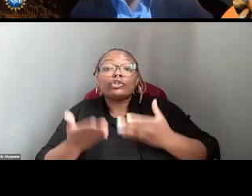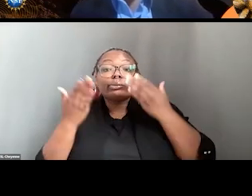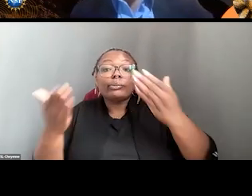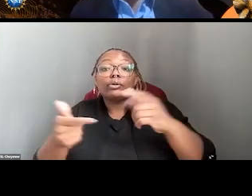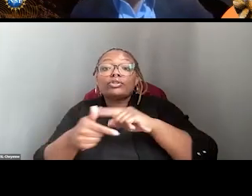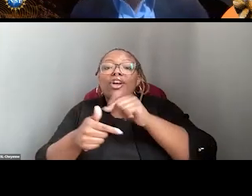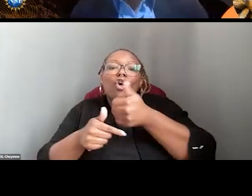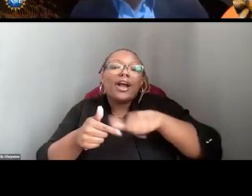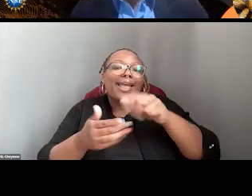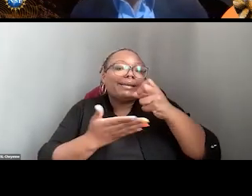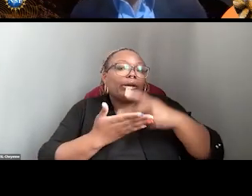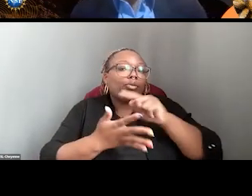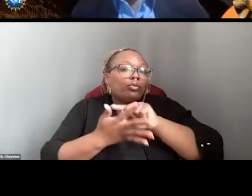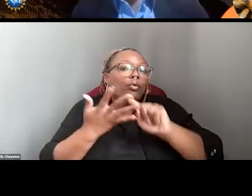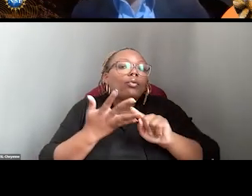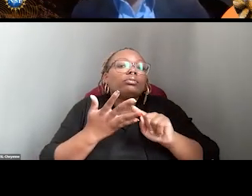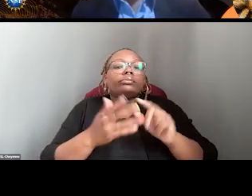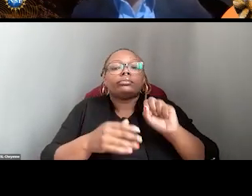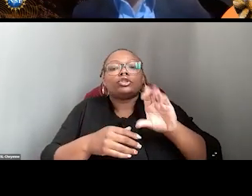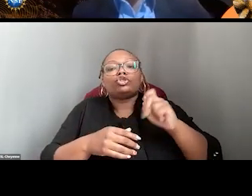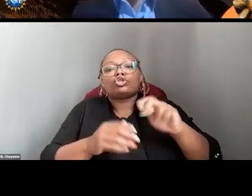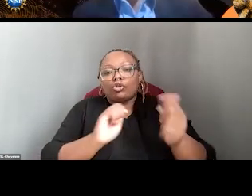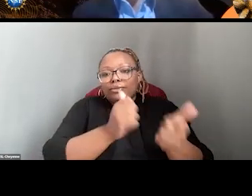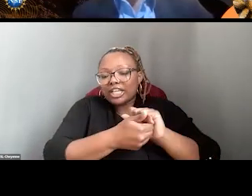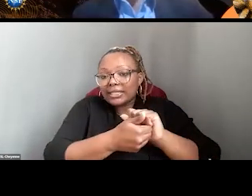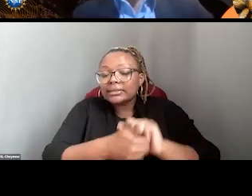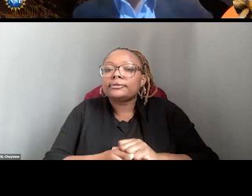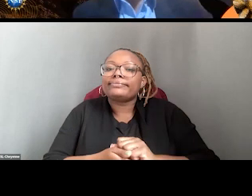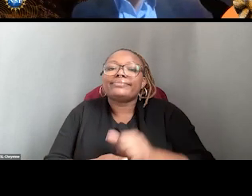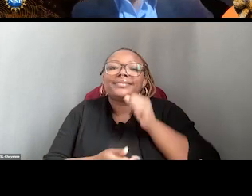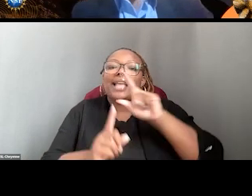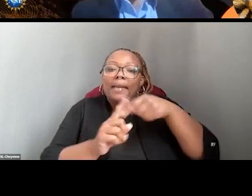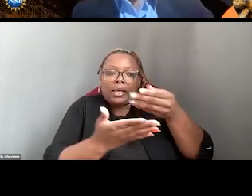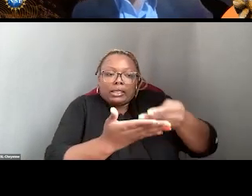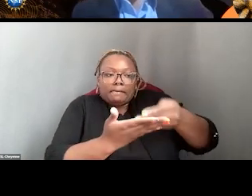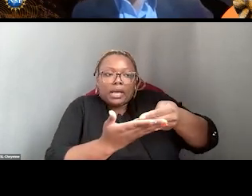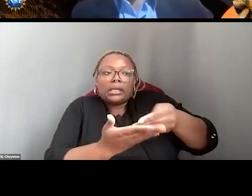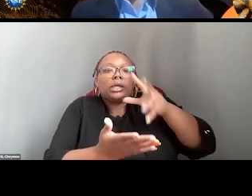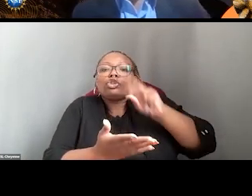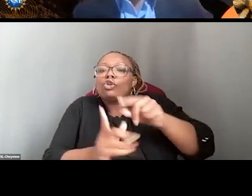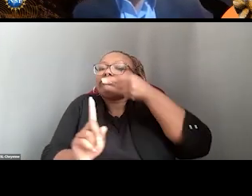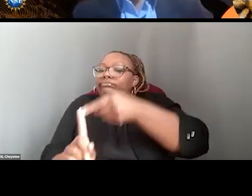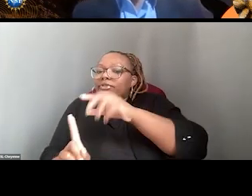So again, it's not about the funding, it's about the scope. There are deadlines to submit.